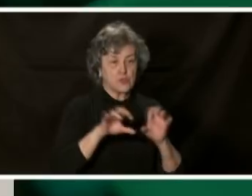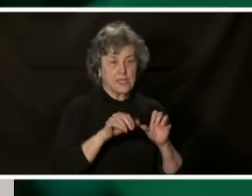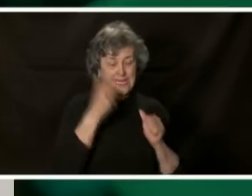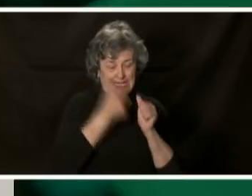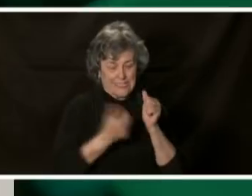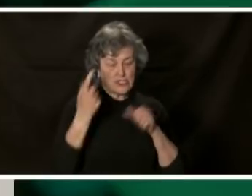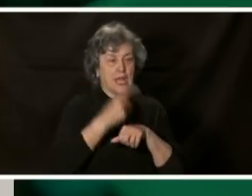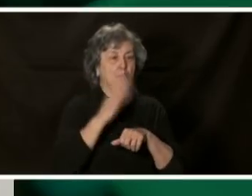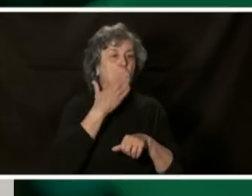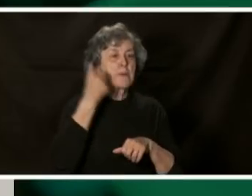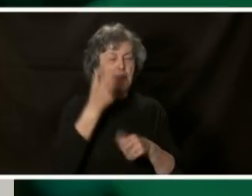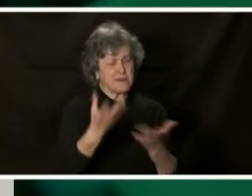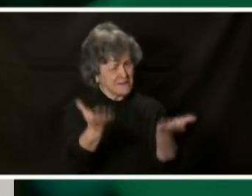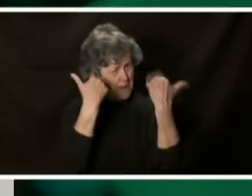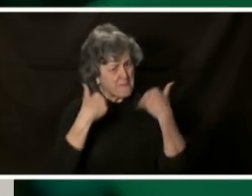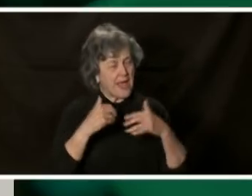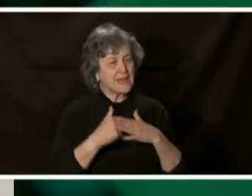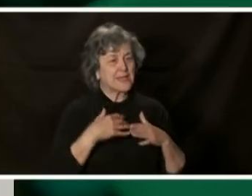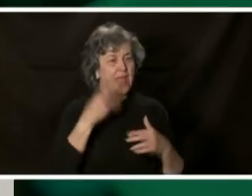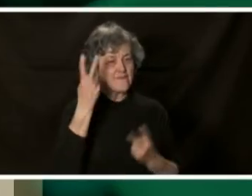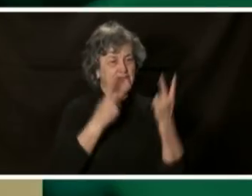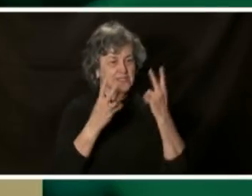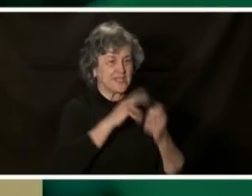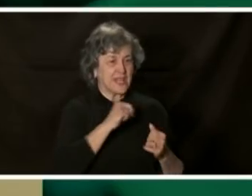COME BACK AND VISIT US. GO BLAZERS.